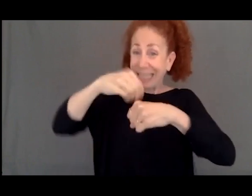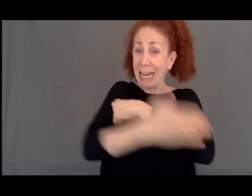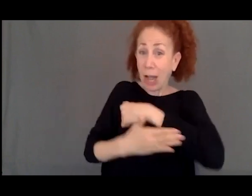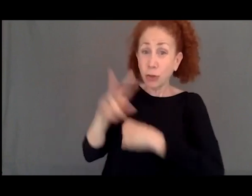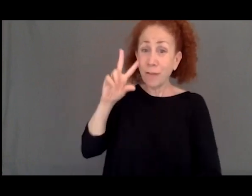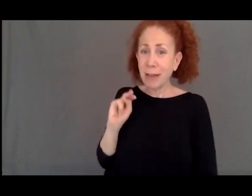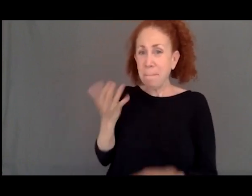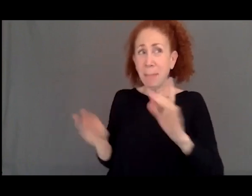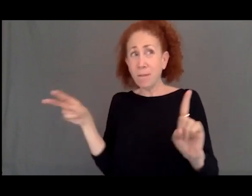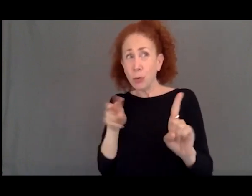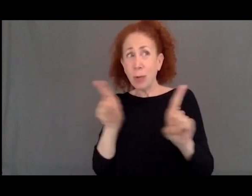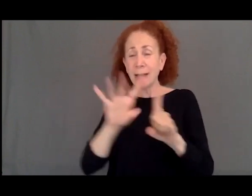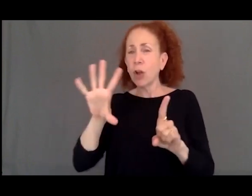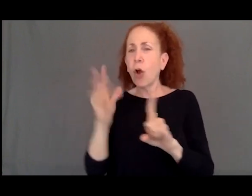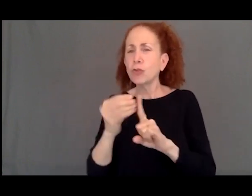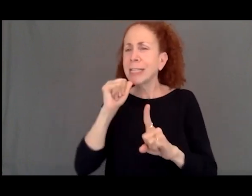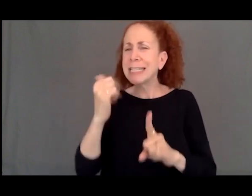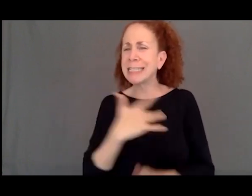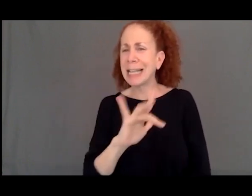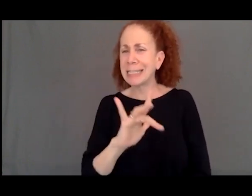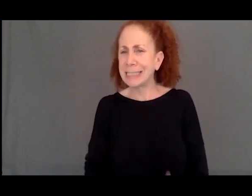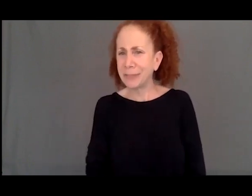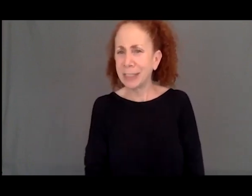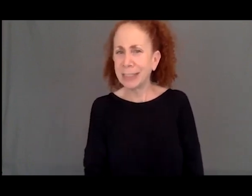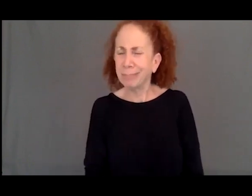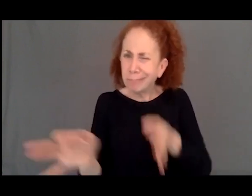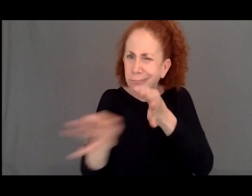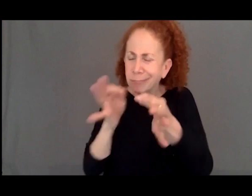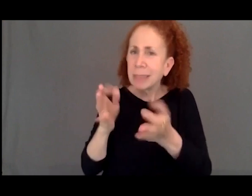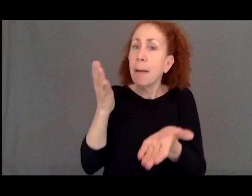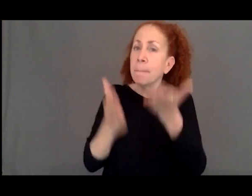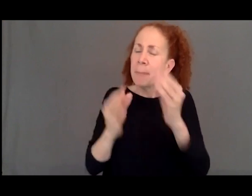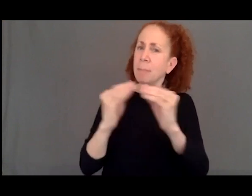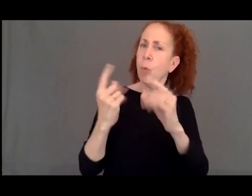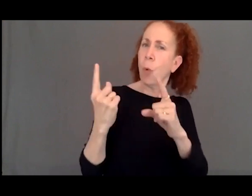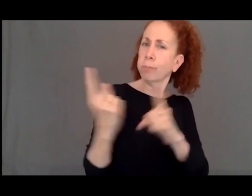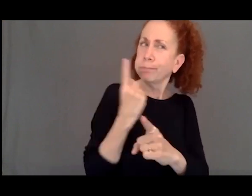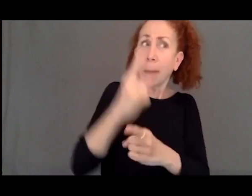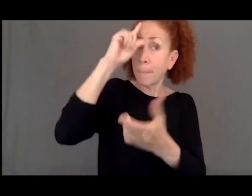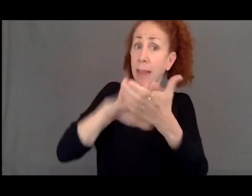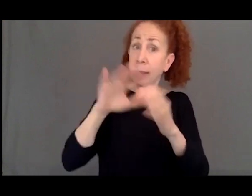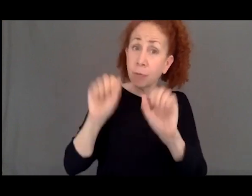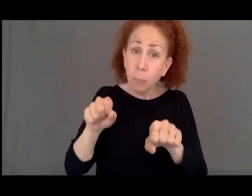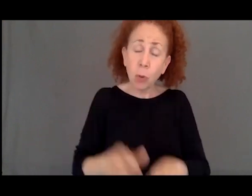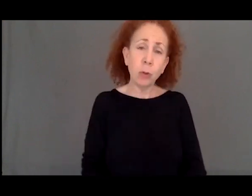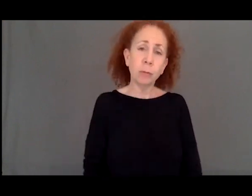might be interpreted as cultural insensitivity. Do you not think it would be a little more believable, I said,